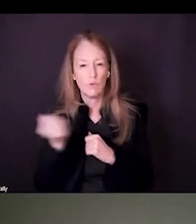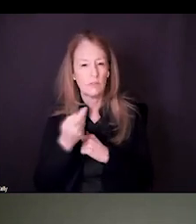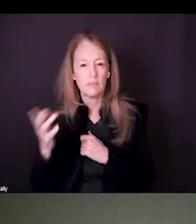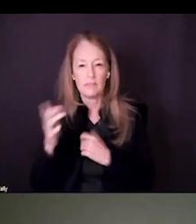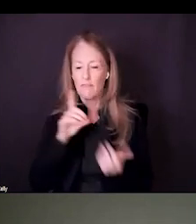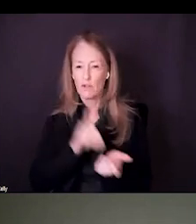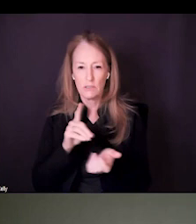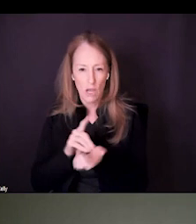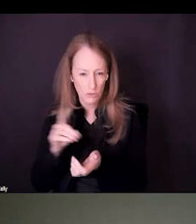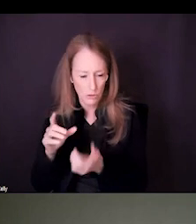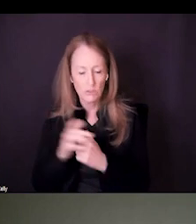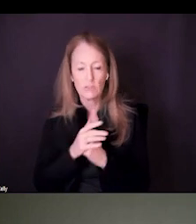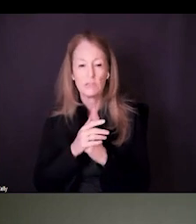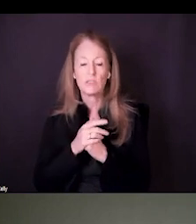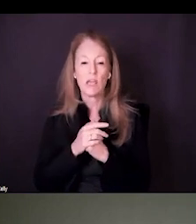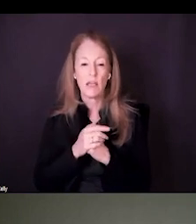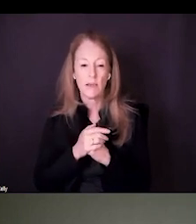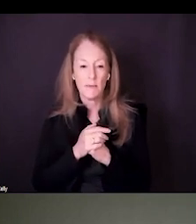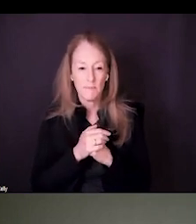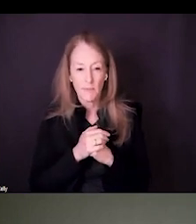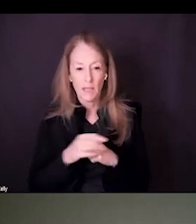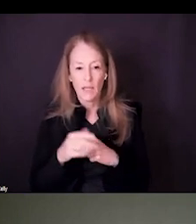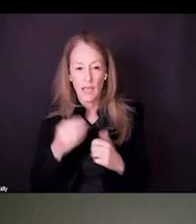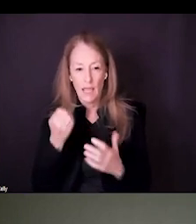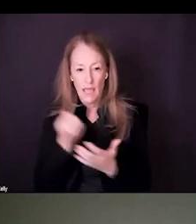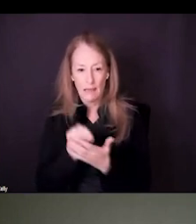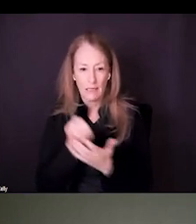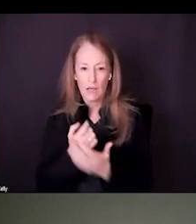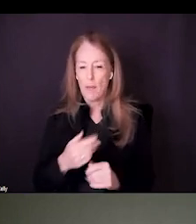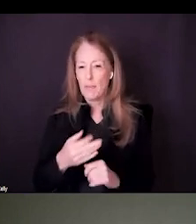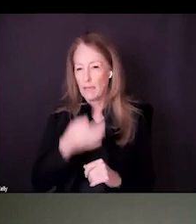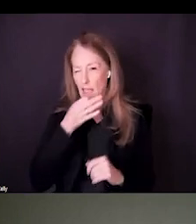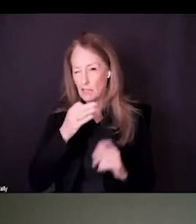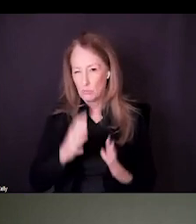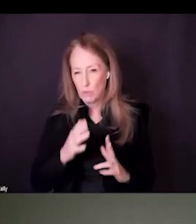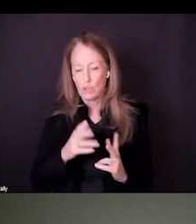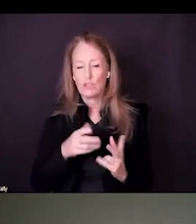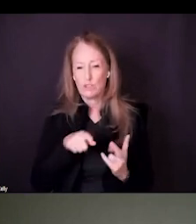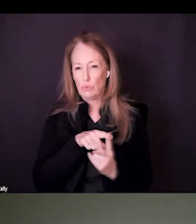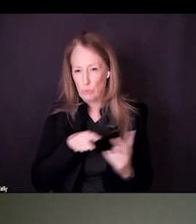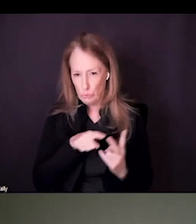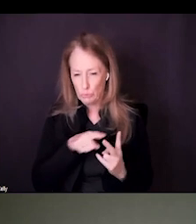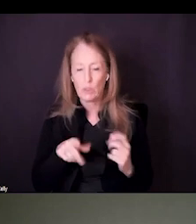WHO IS A EXNOMICs EXPERT AND BOTH OF THEM I HIGHLIGHTED HOW